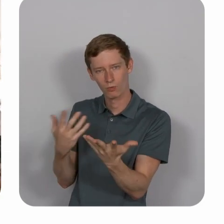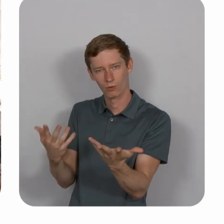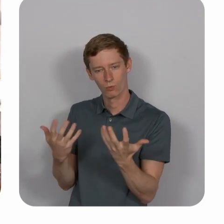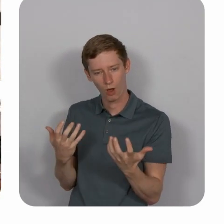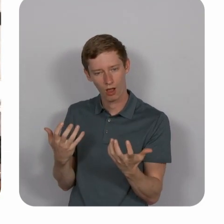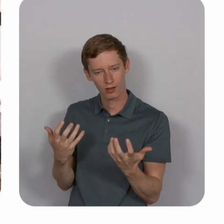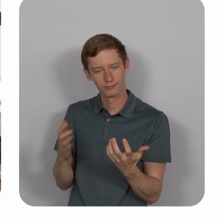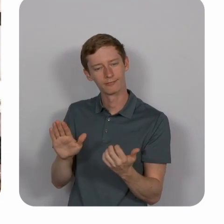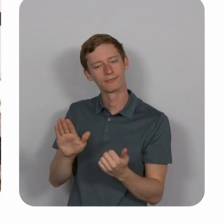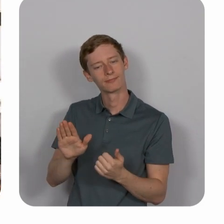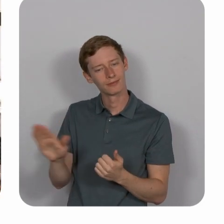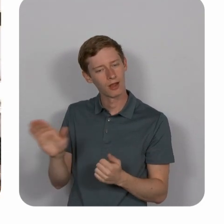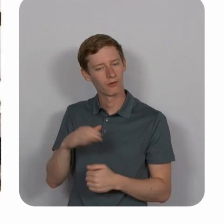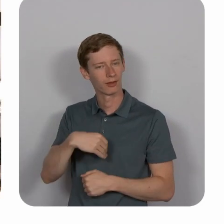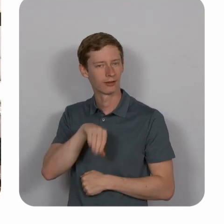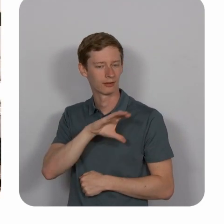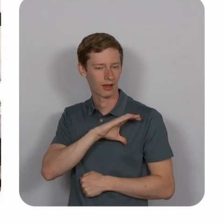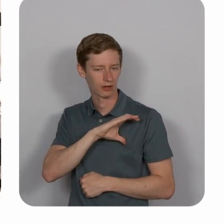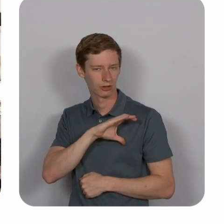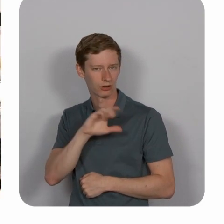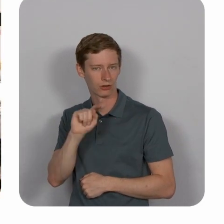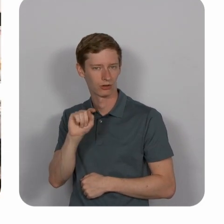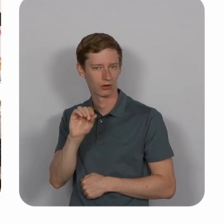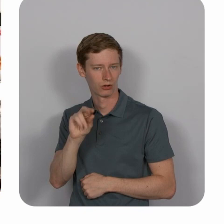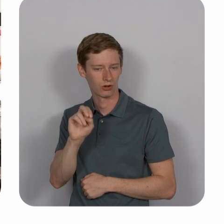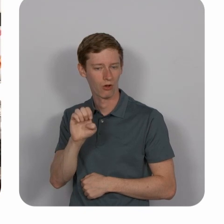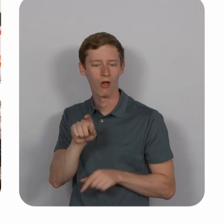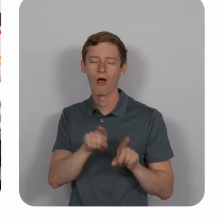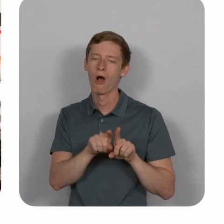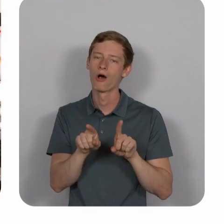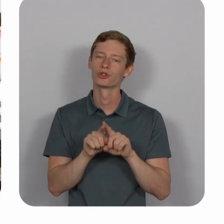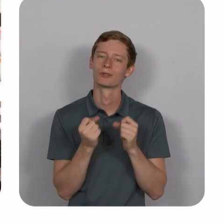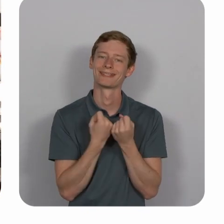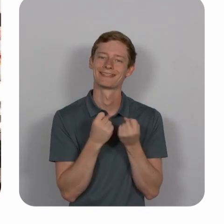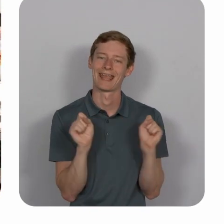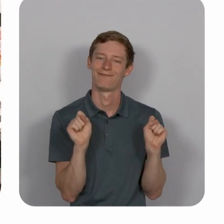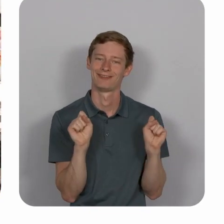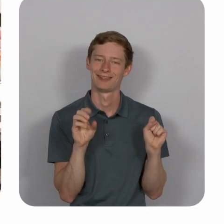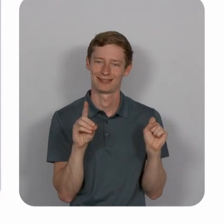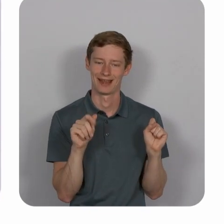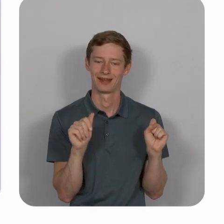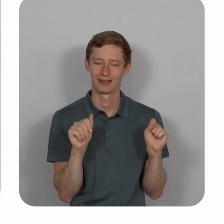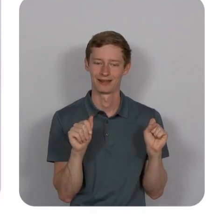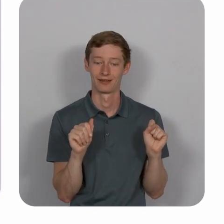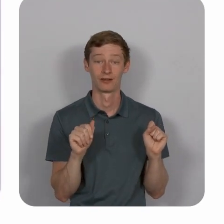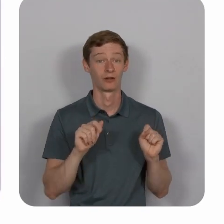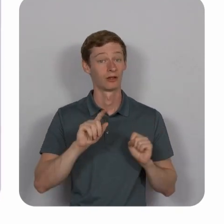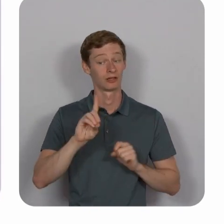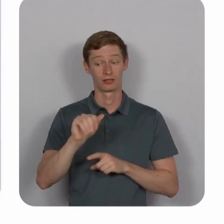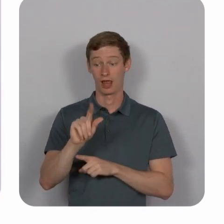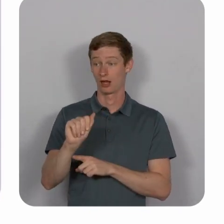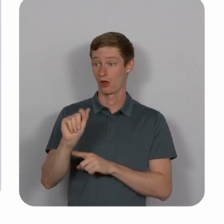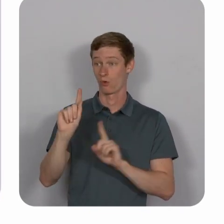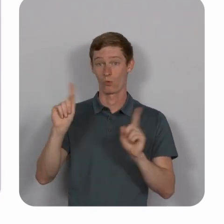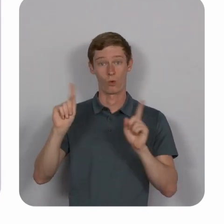as well as safety specific data. Data sources were precisely selected,